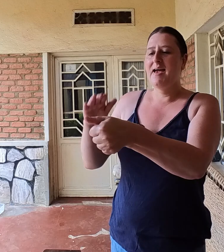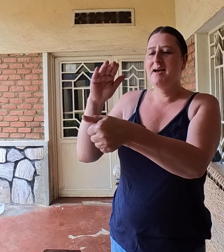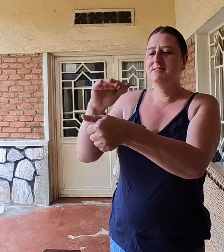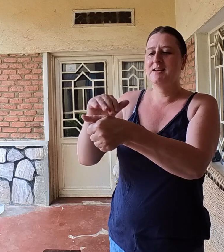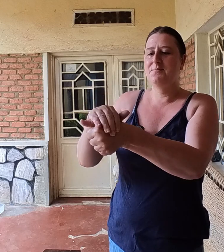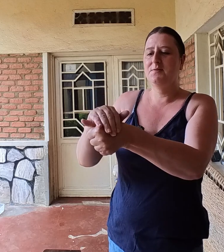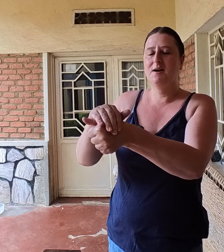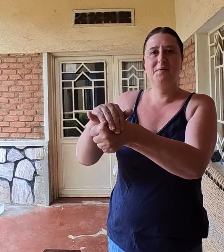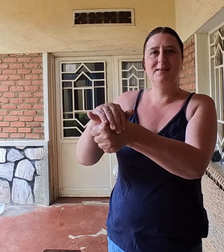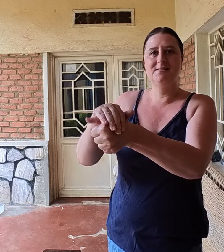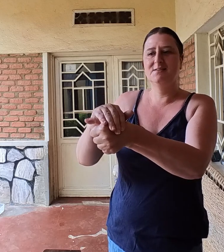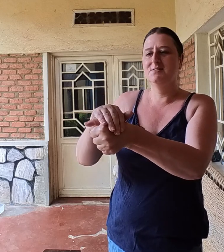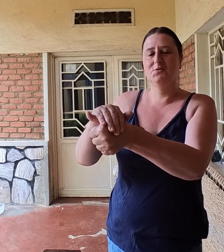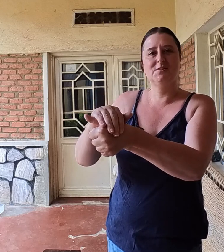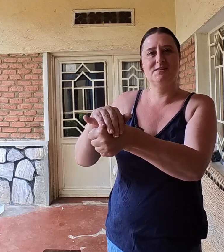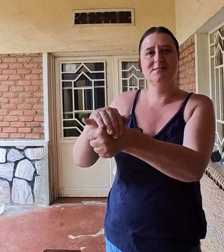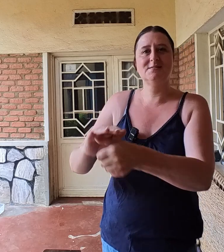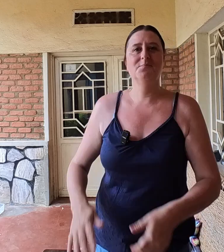A handshape, cup it. Tortoise.